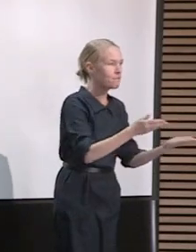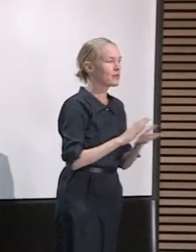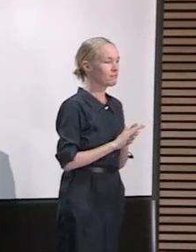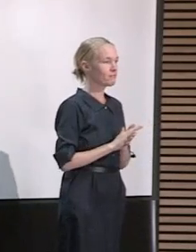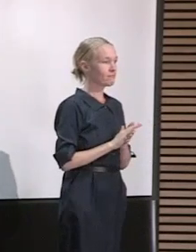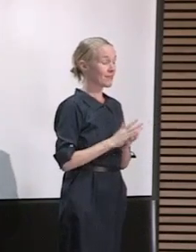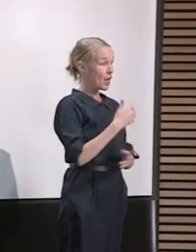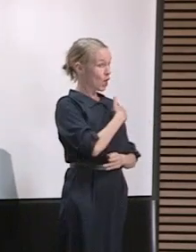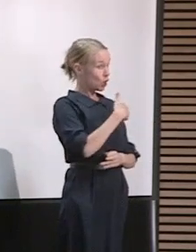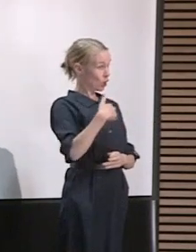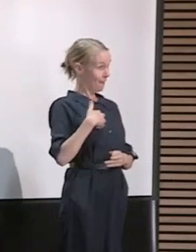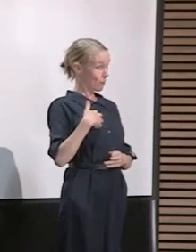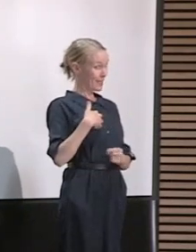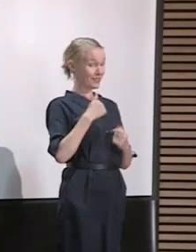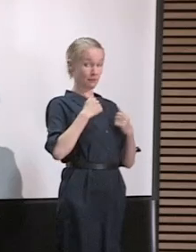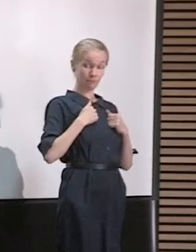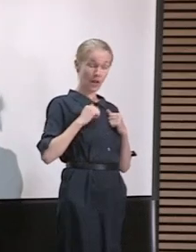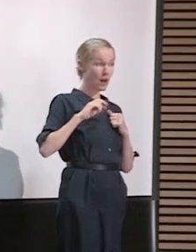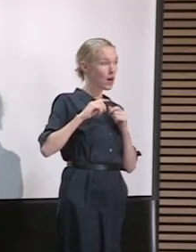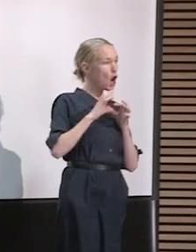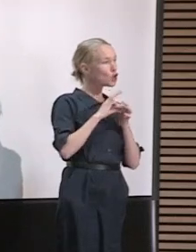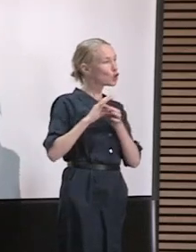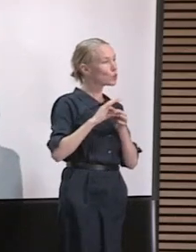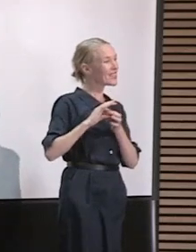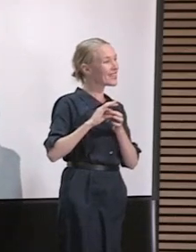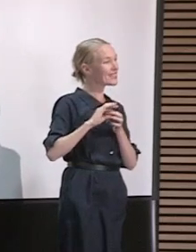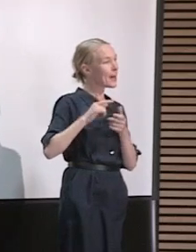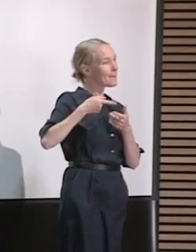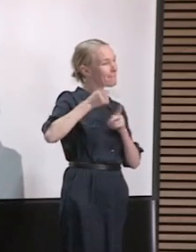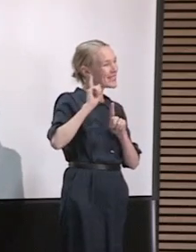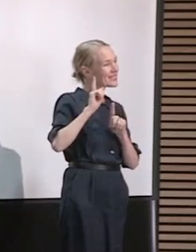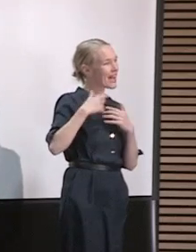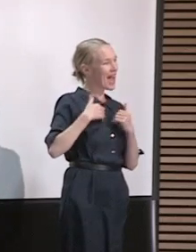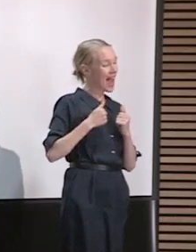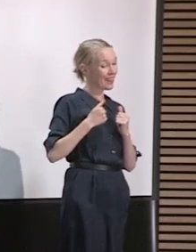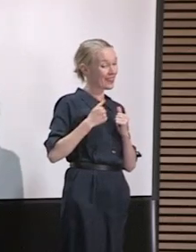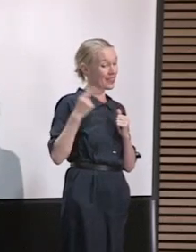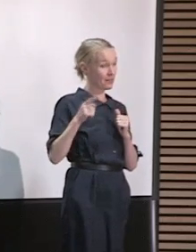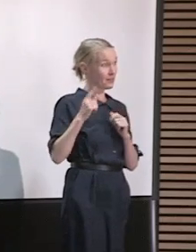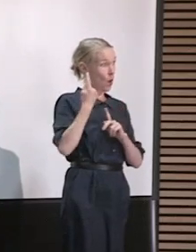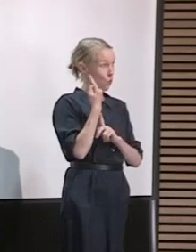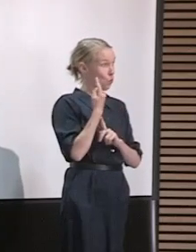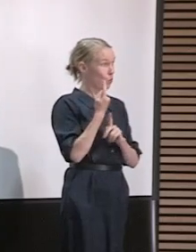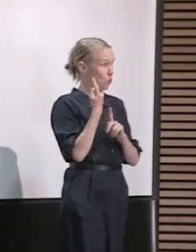you, at very high level, at a